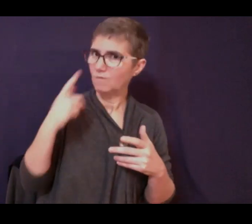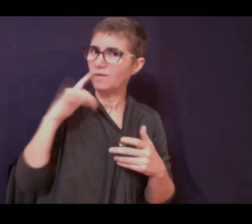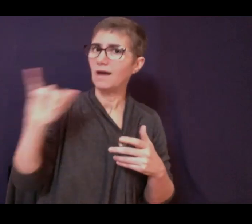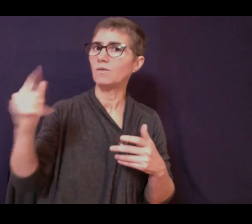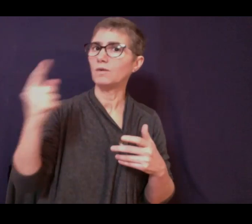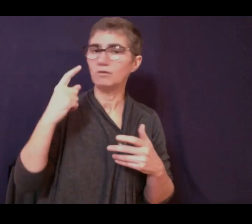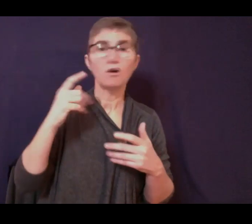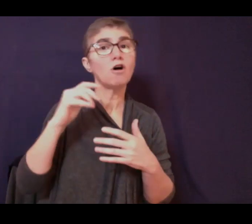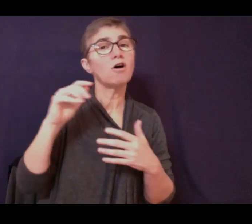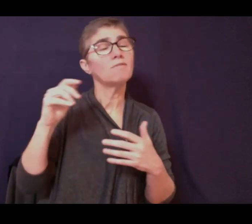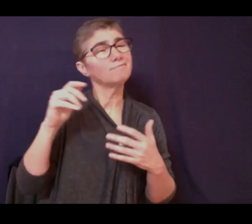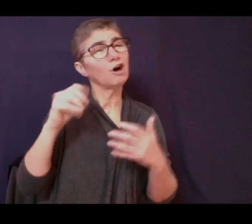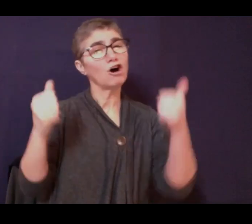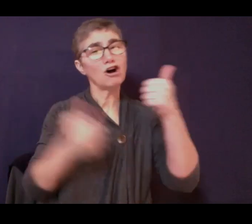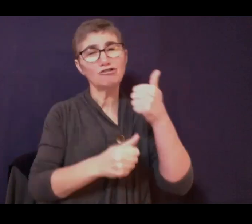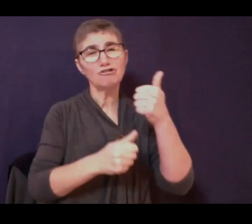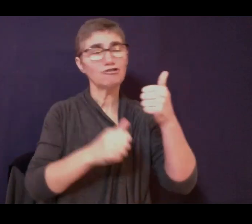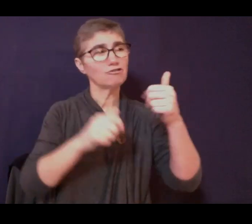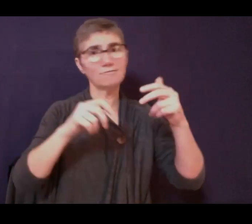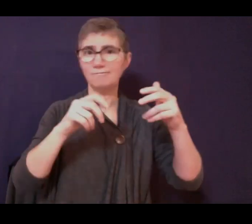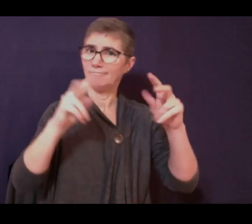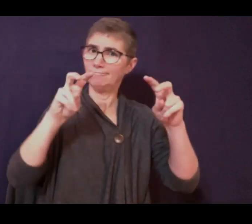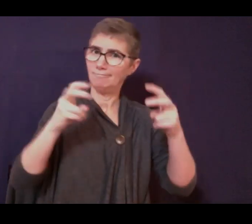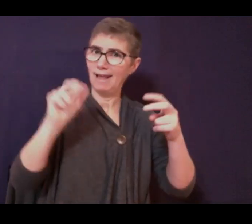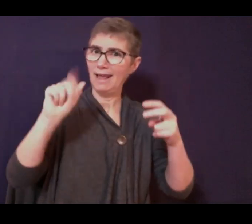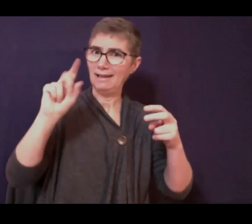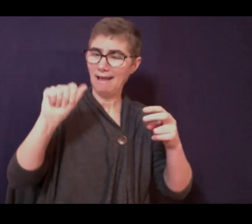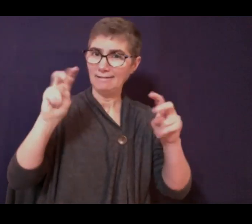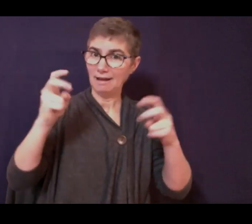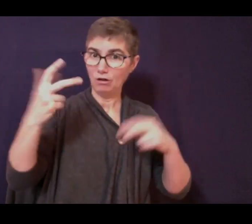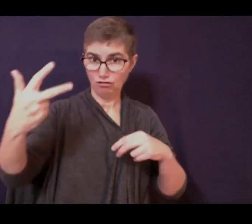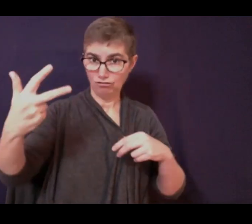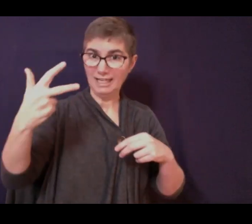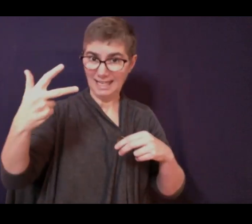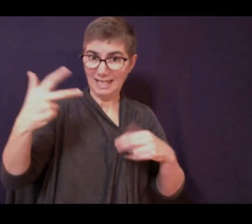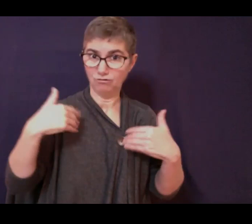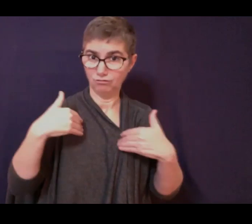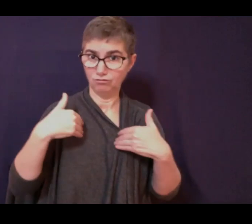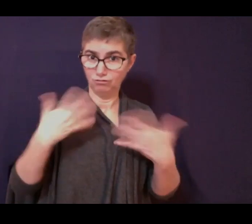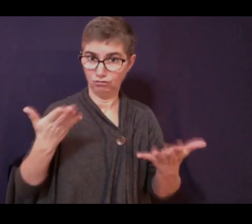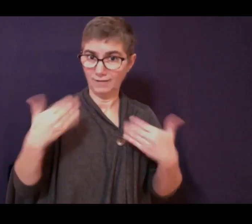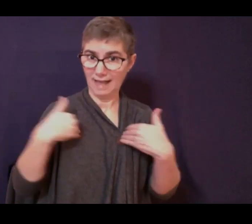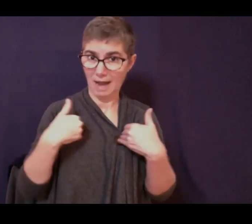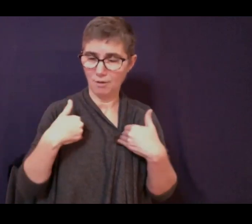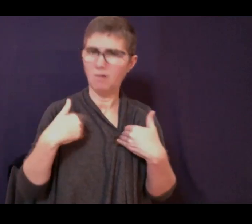of the ADA so that's title two and title three a service animal is defined as either a dog or